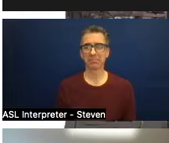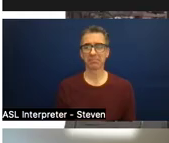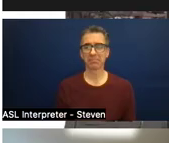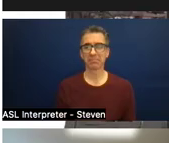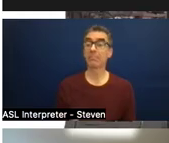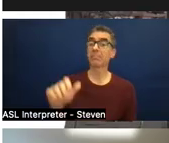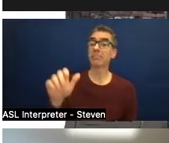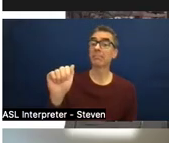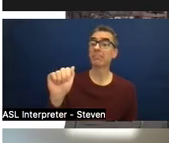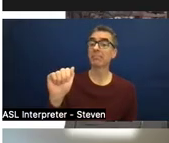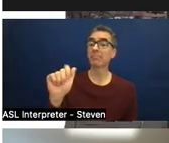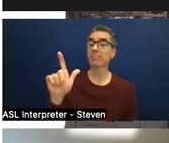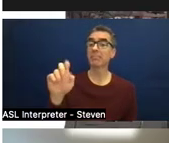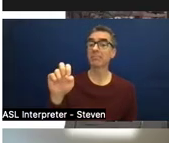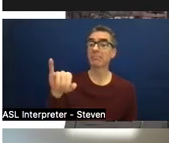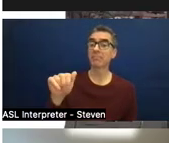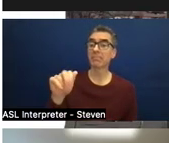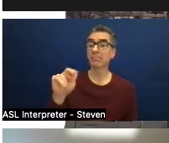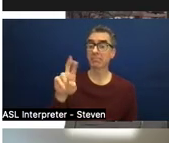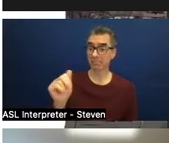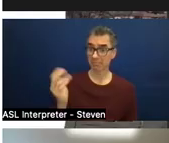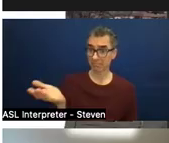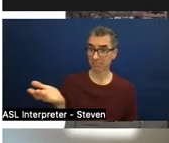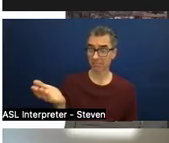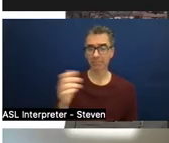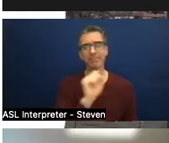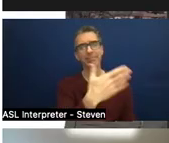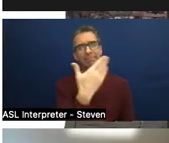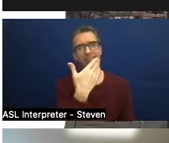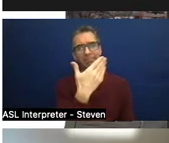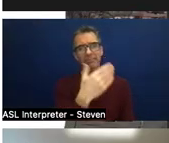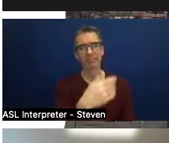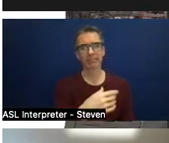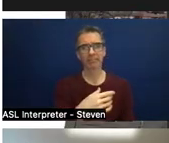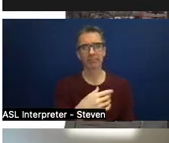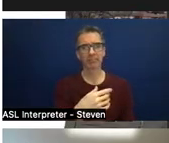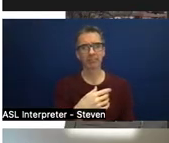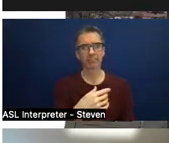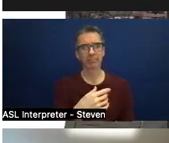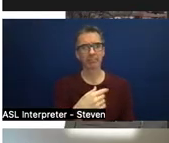Alejandra. Thank you. I was giving some seconds if anybody else wanted to say anything,